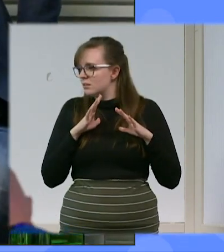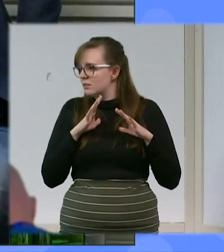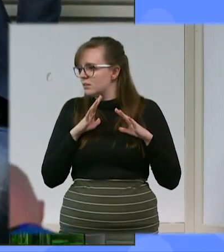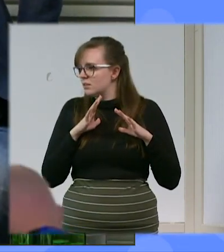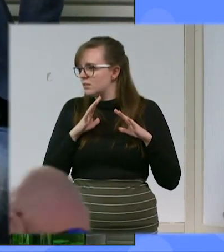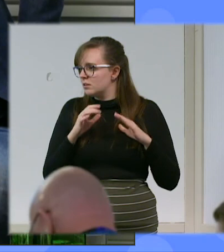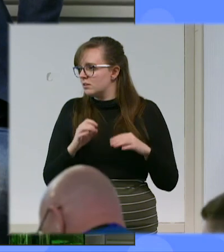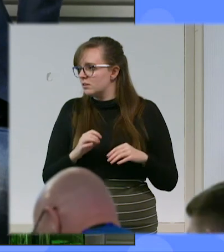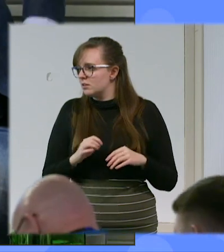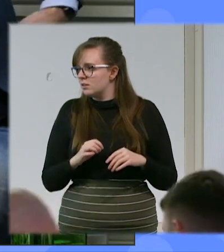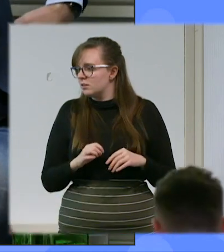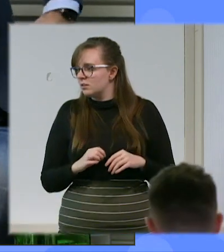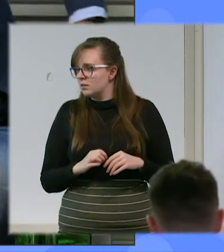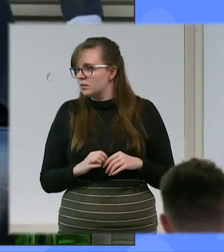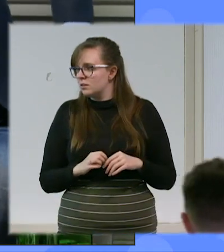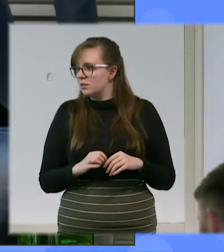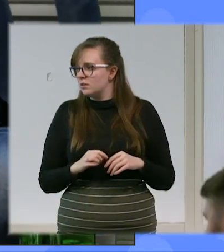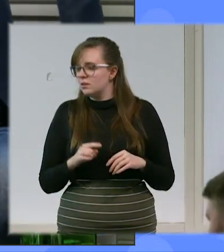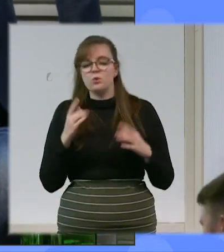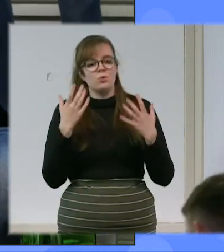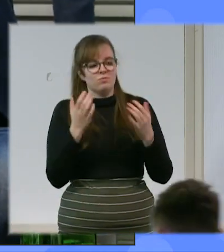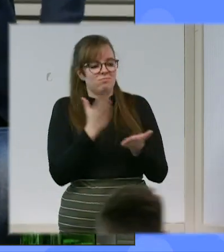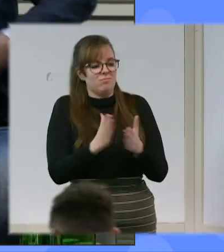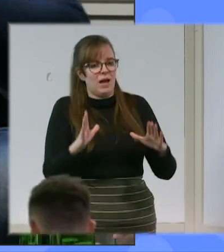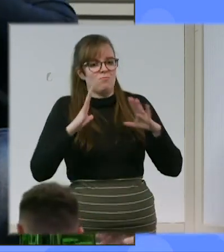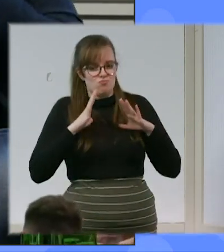Kelly is the lady who knows you are having a break absolutely having a break